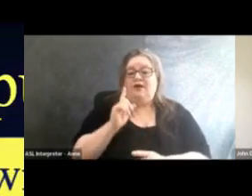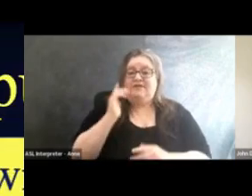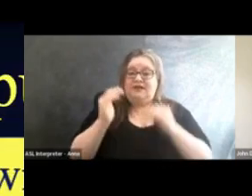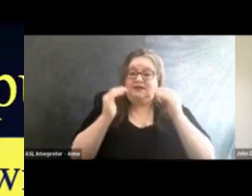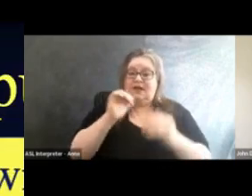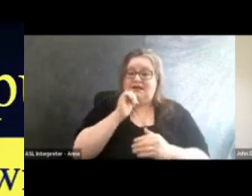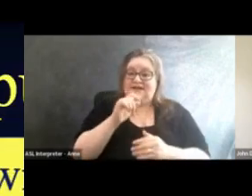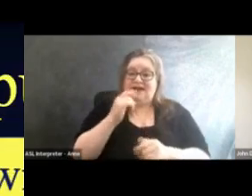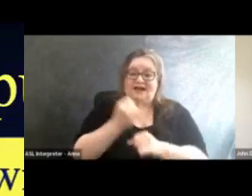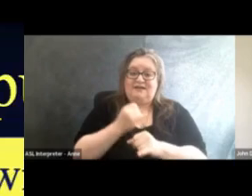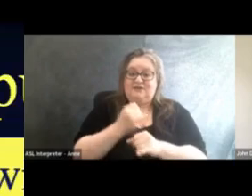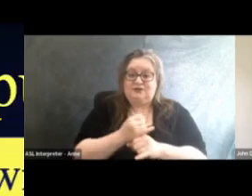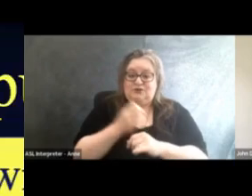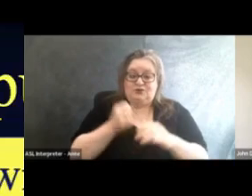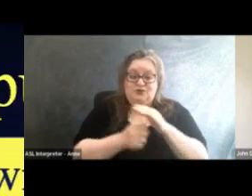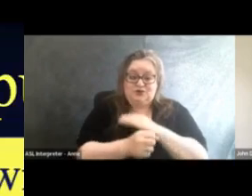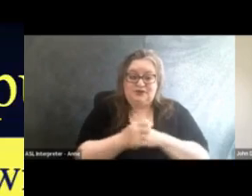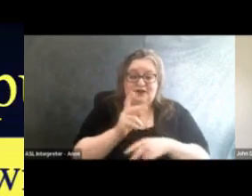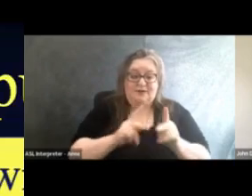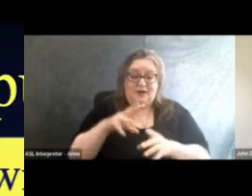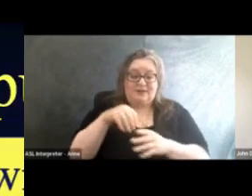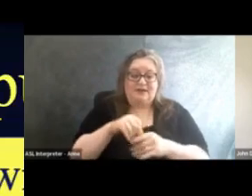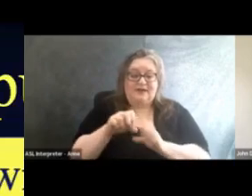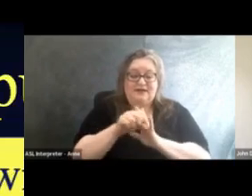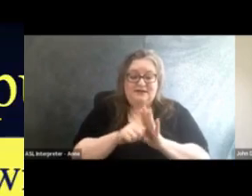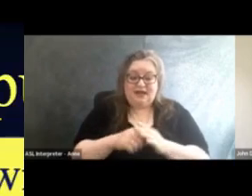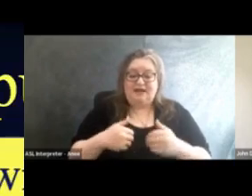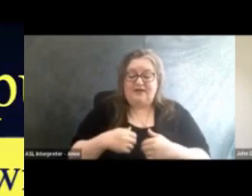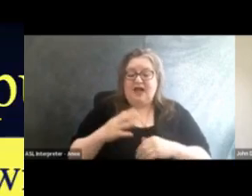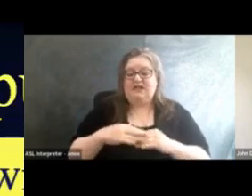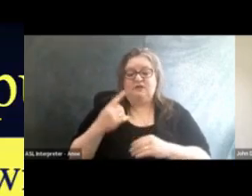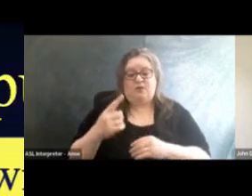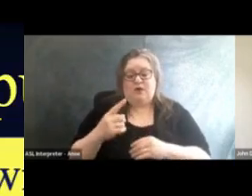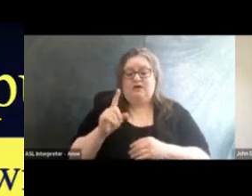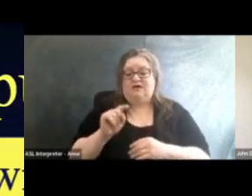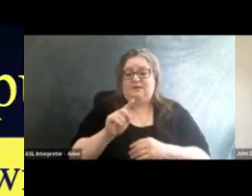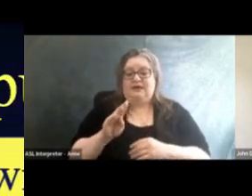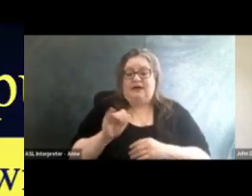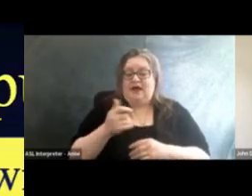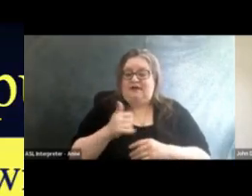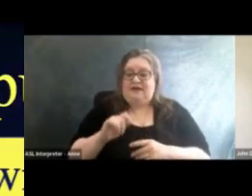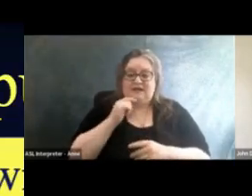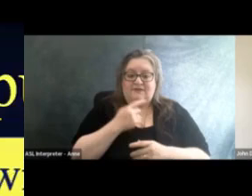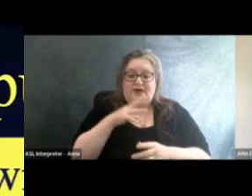institutionalized population in a state will have had at least one traumatic brain injury of any severity in their lifetime,